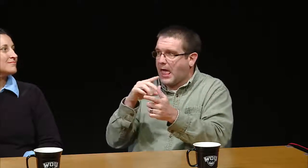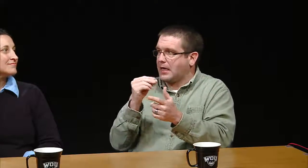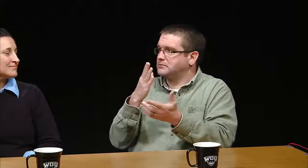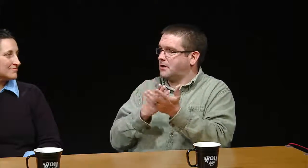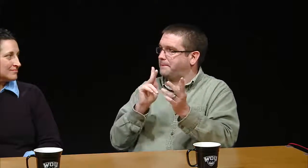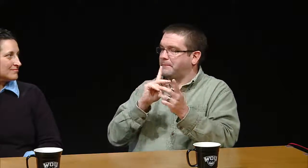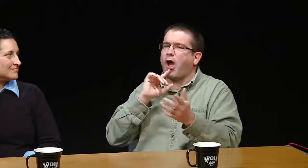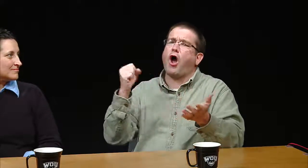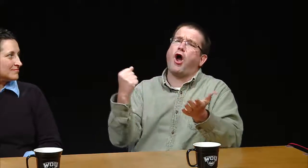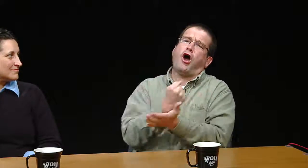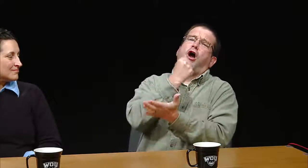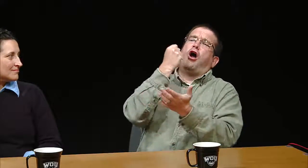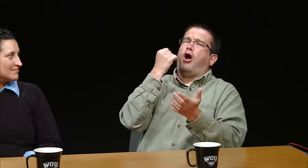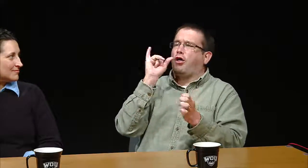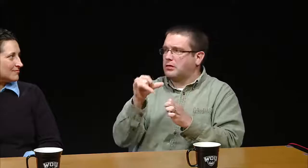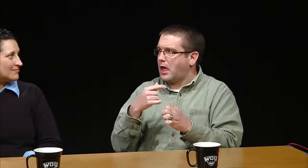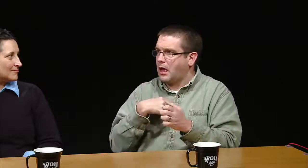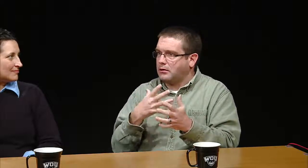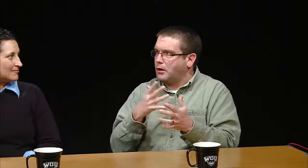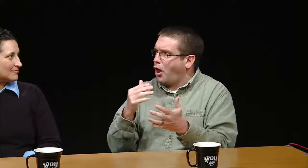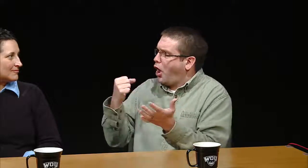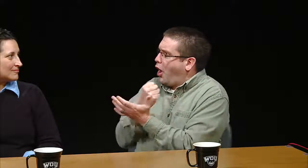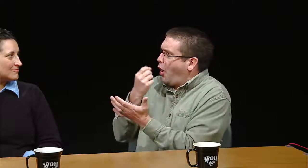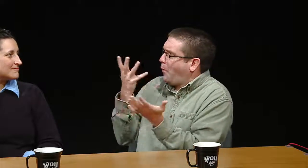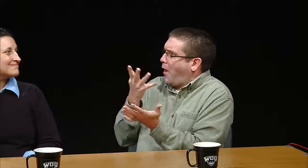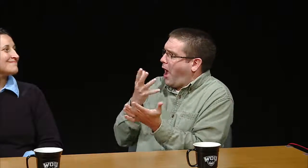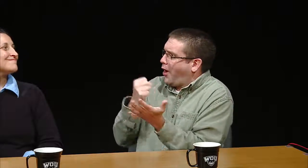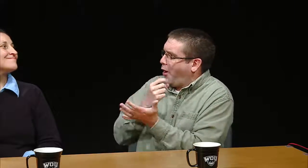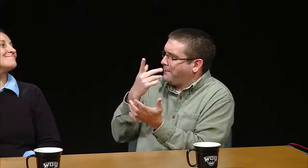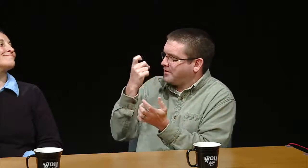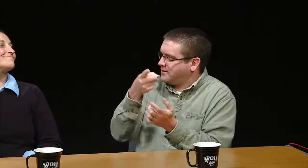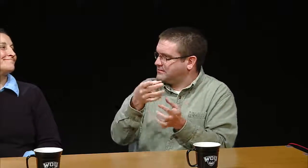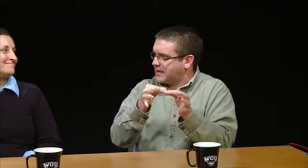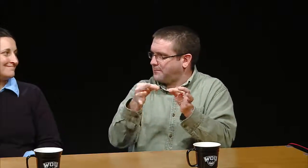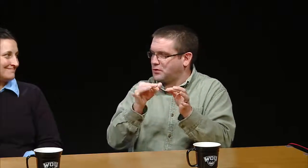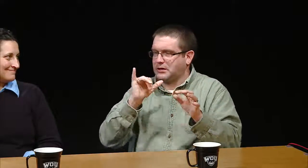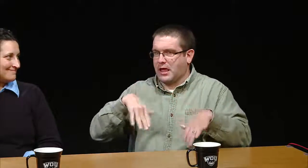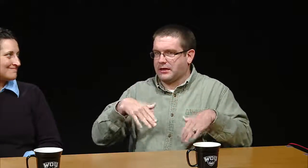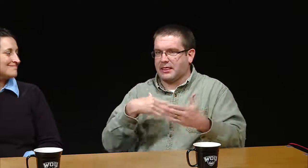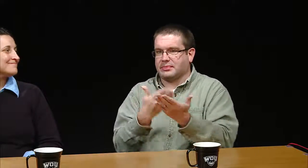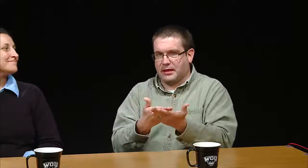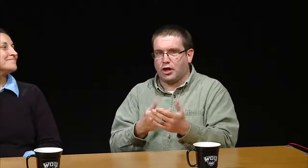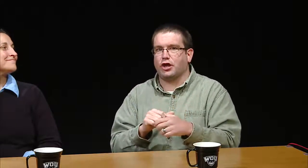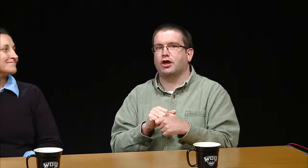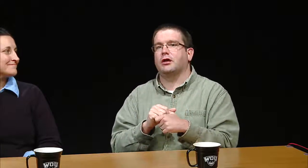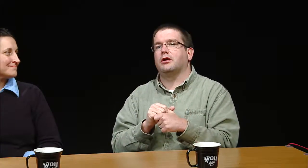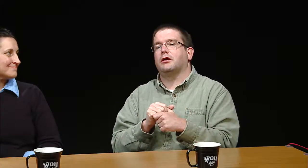It was this story, it was this short video clip of a man talking about his son who had disabilities,